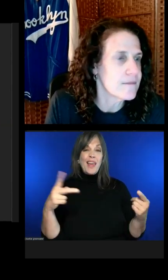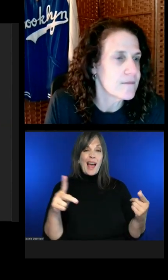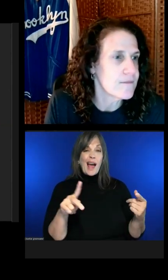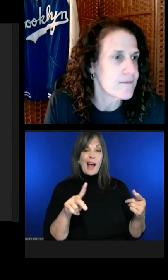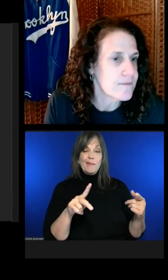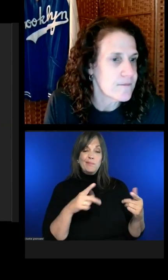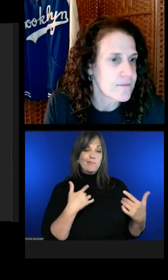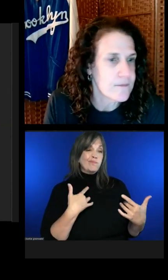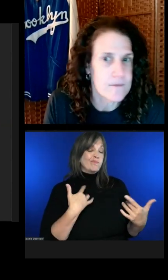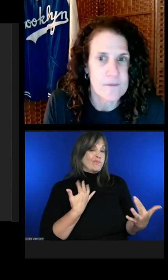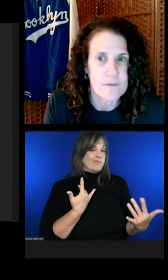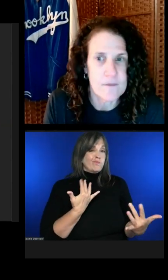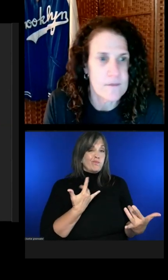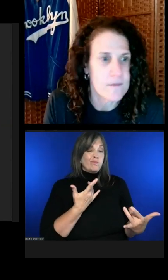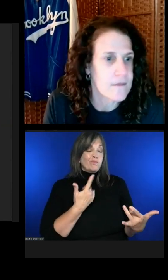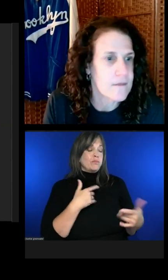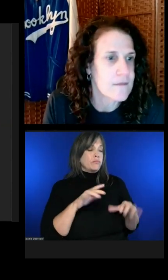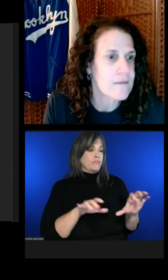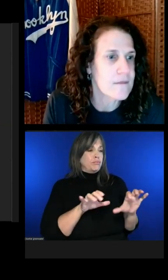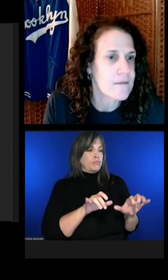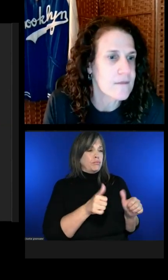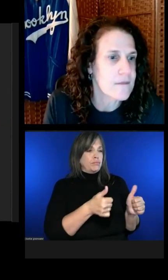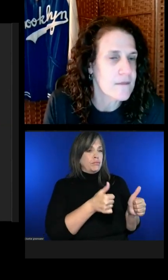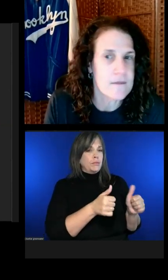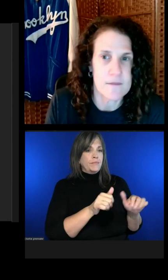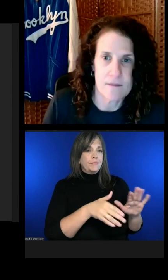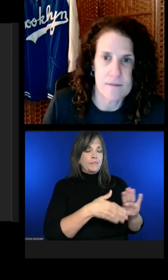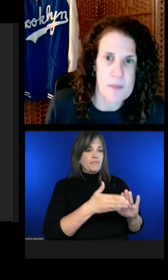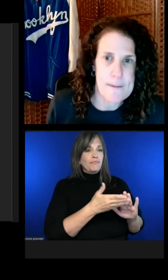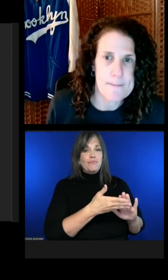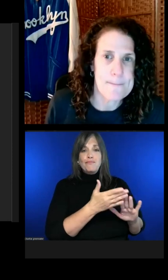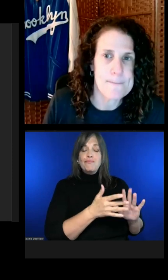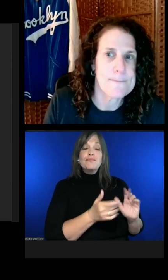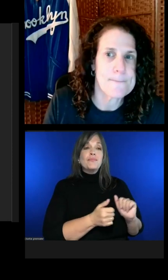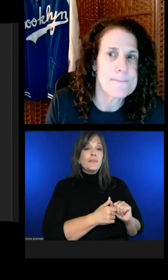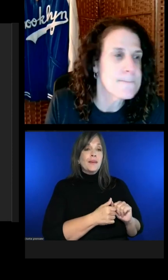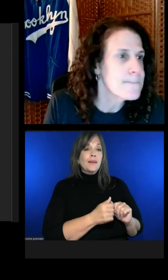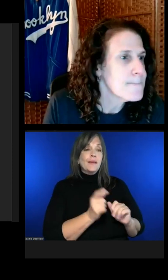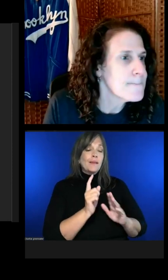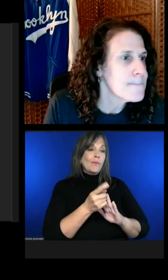It will take a few minutes, depending on the length of the video.